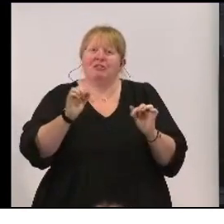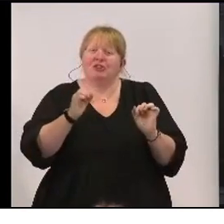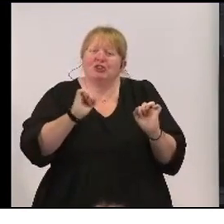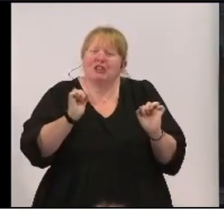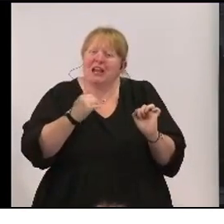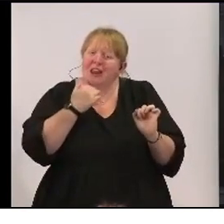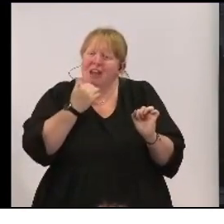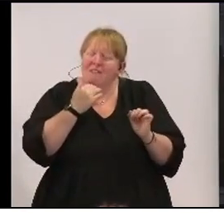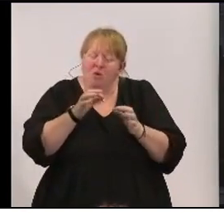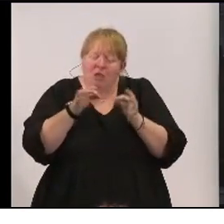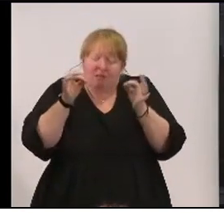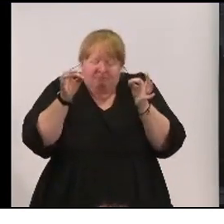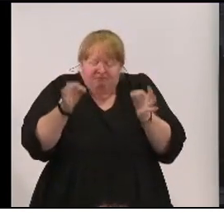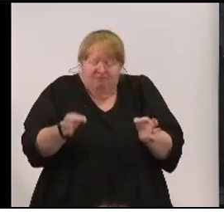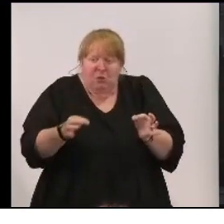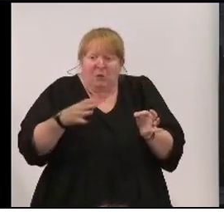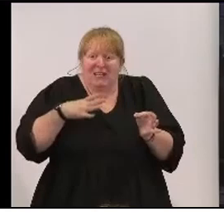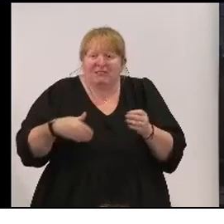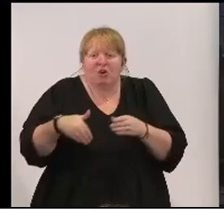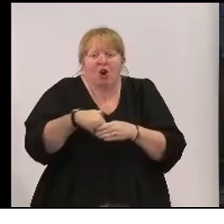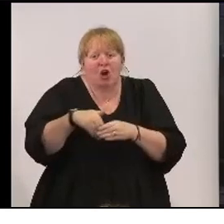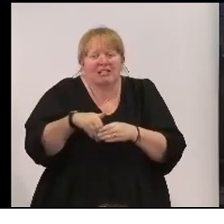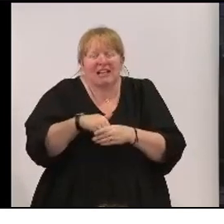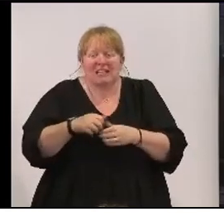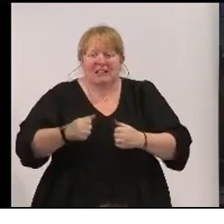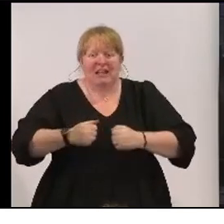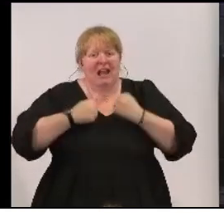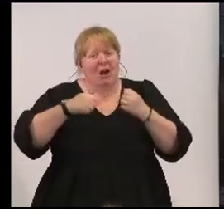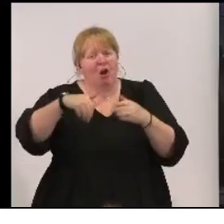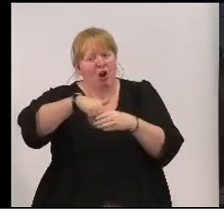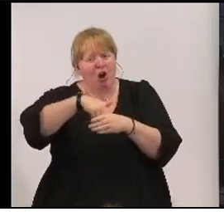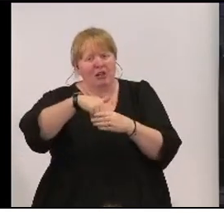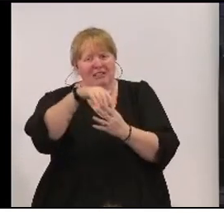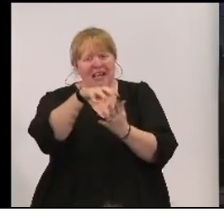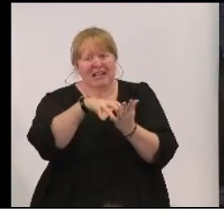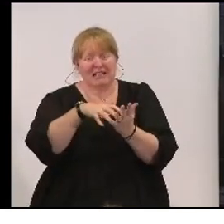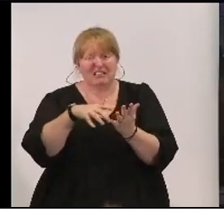precision that we need in our content. Our content is life changing.